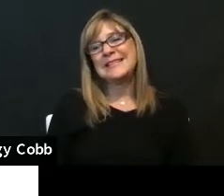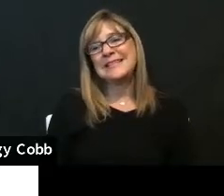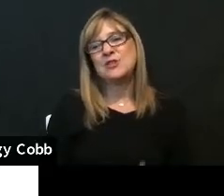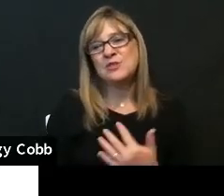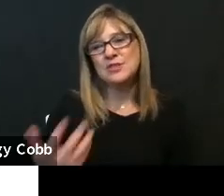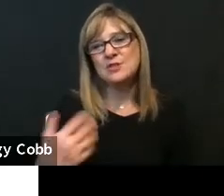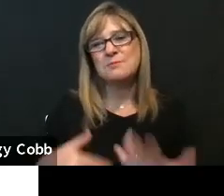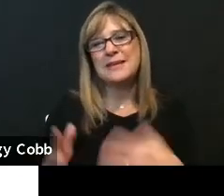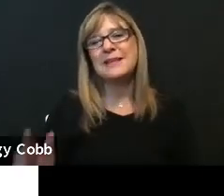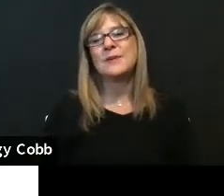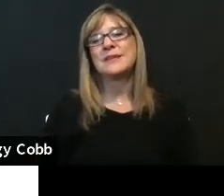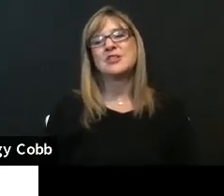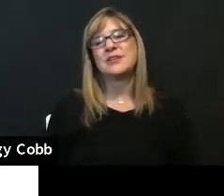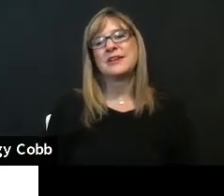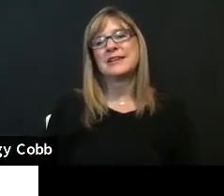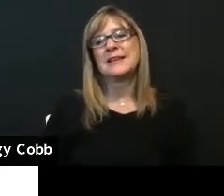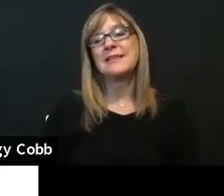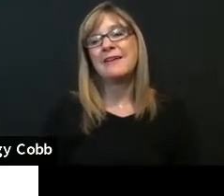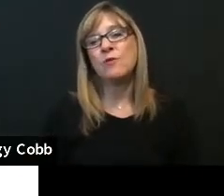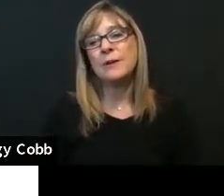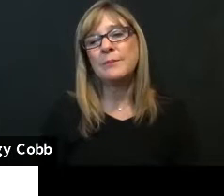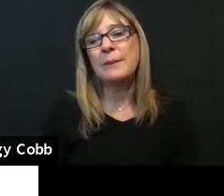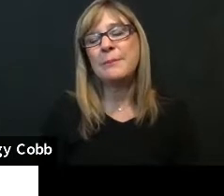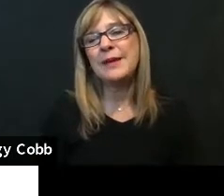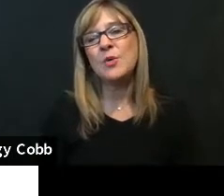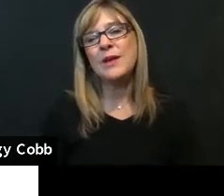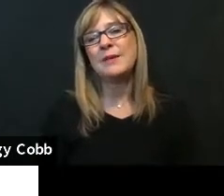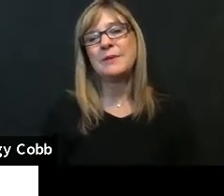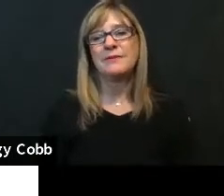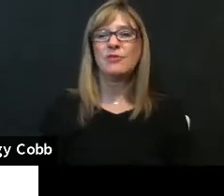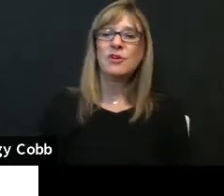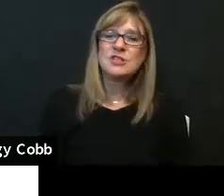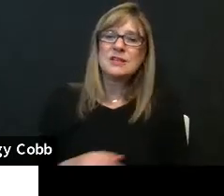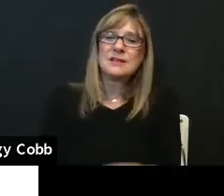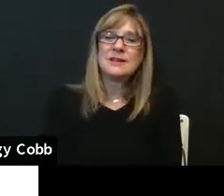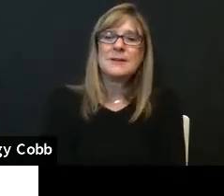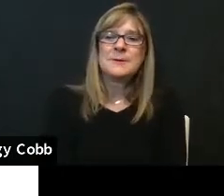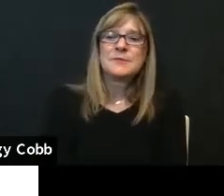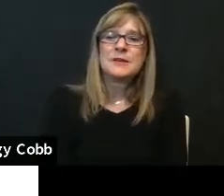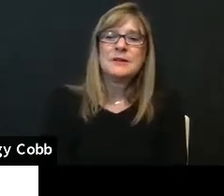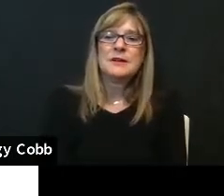get used to mingling with each other again like they'll have one a bingo night but unfortunately,